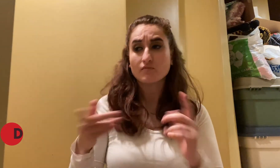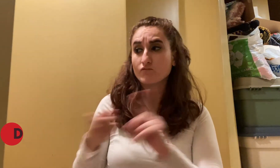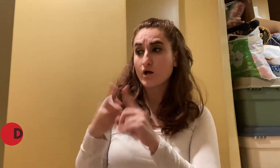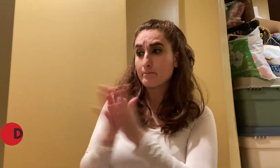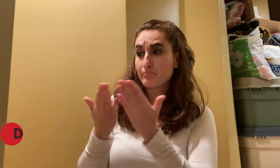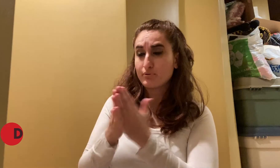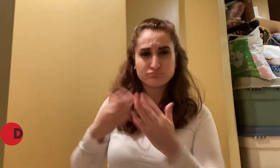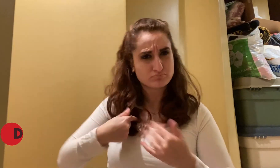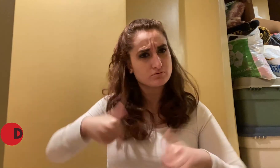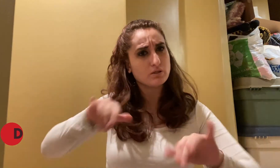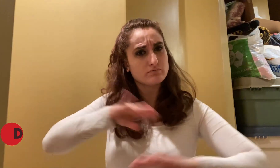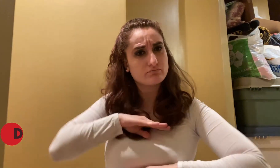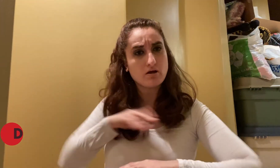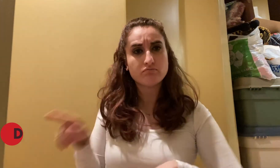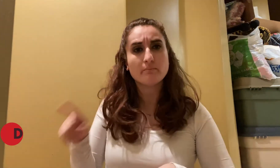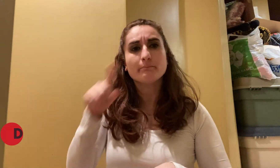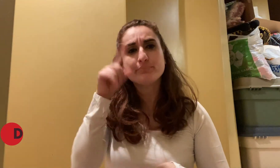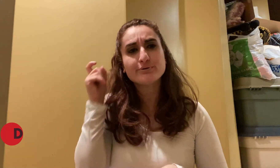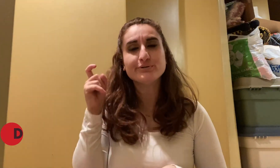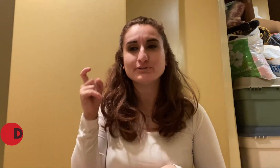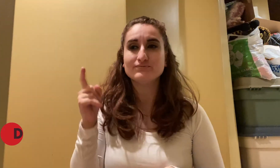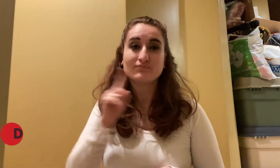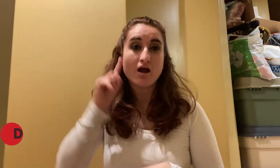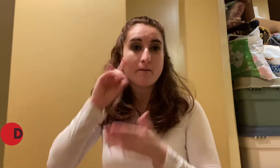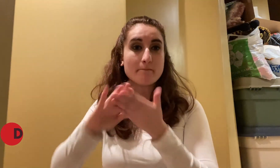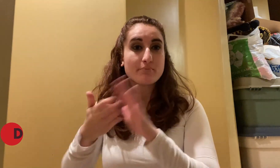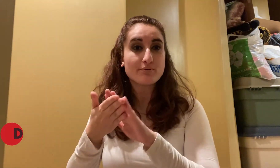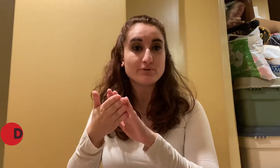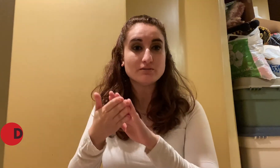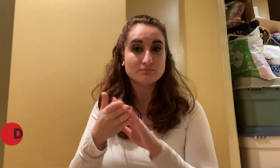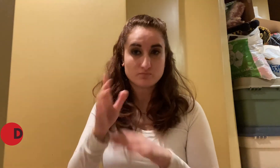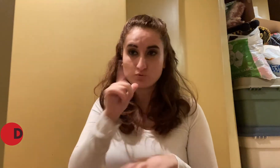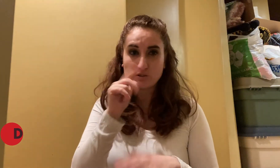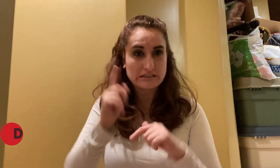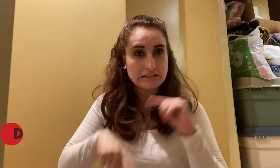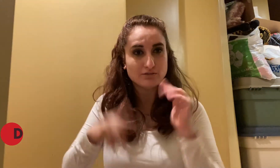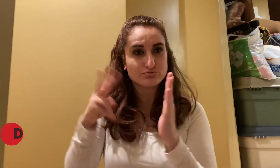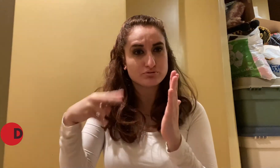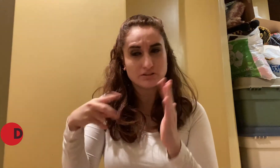The first book was a good start as it was more geared towards the